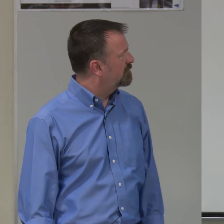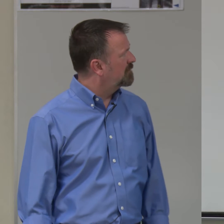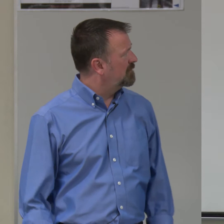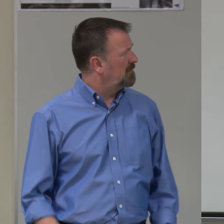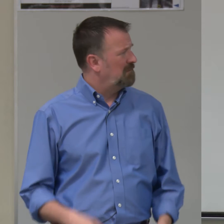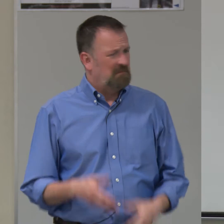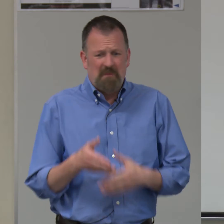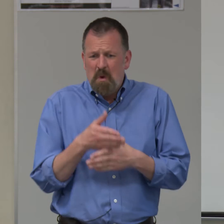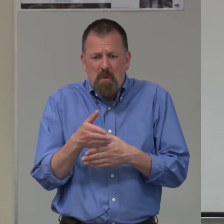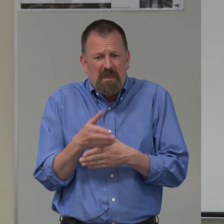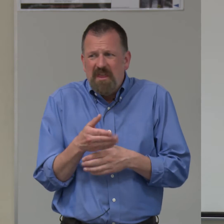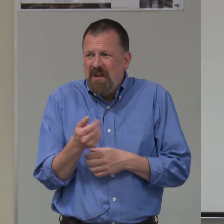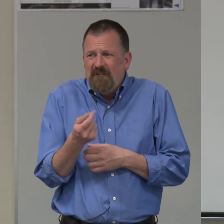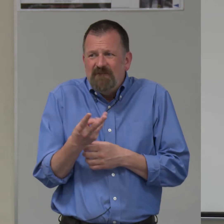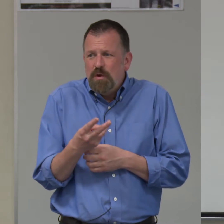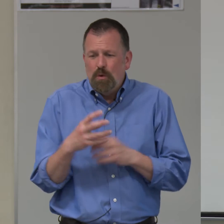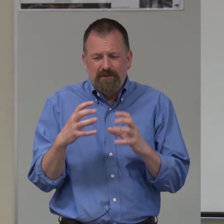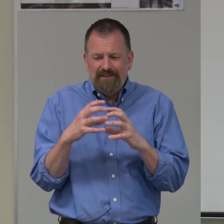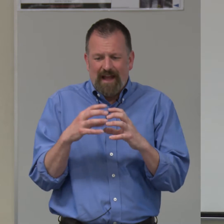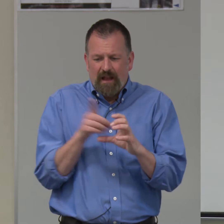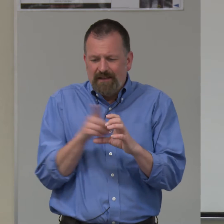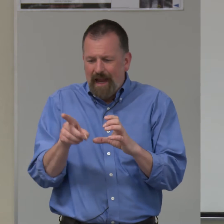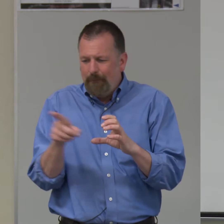within a few cell diameters, usually--